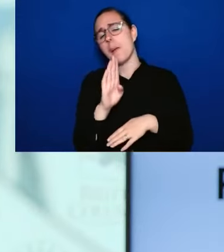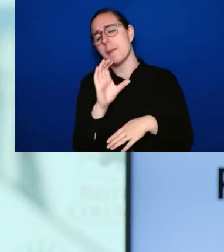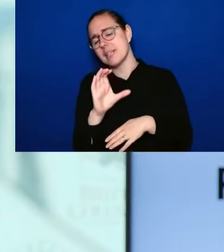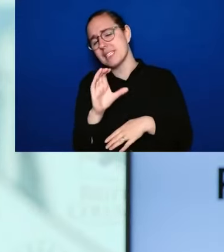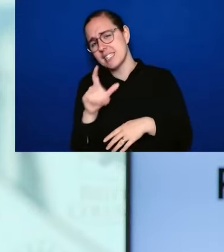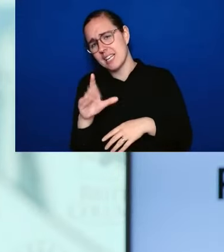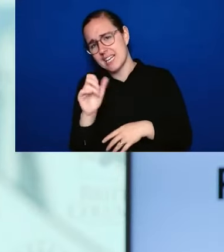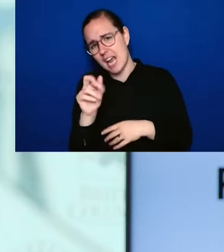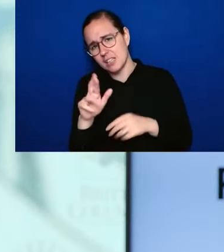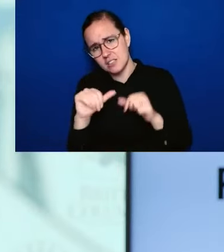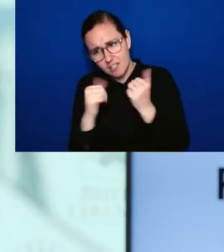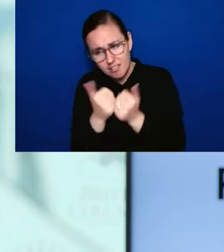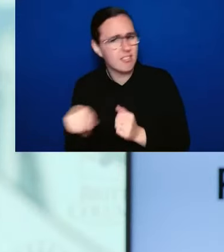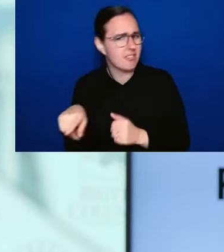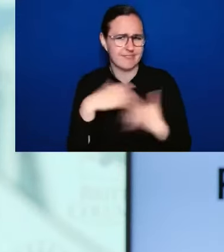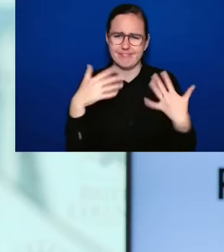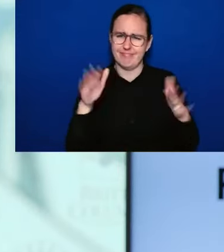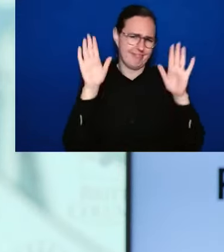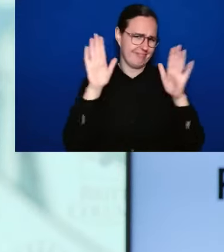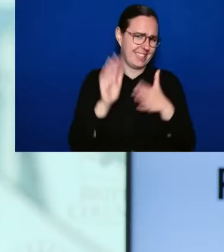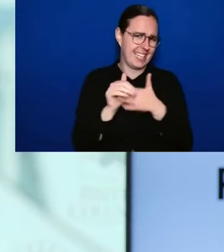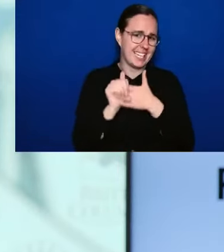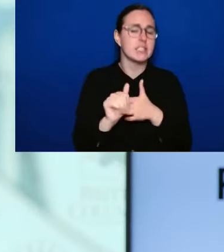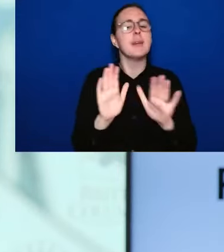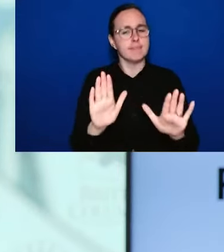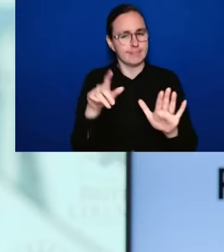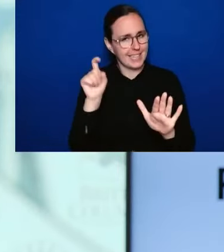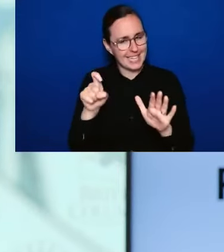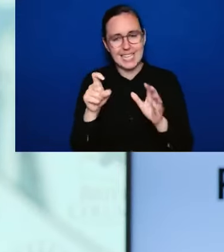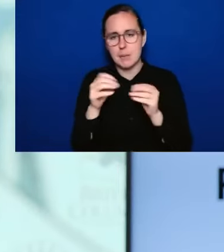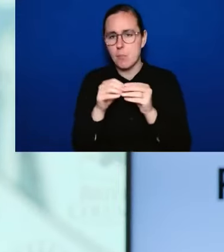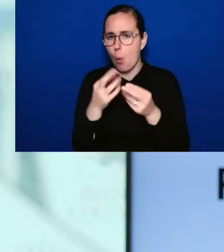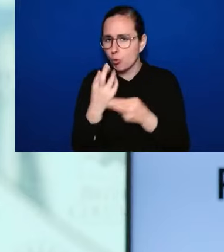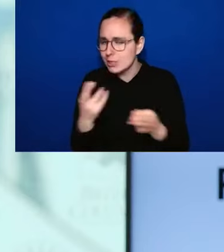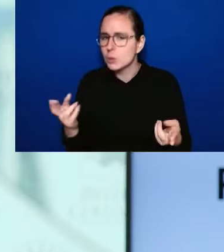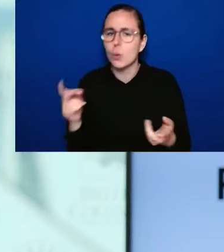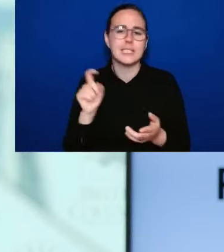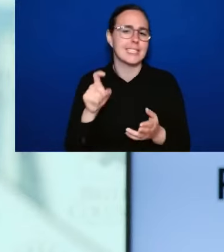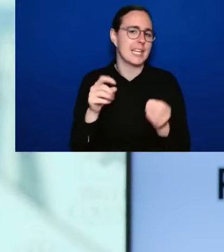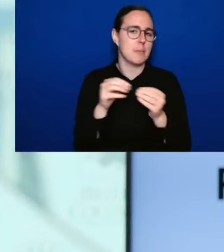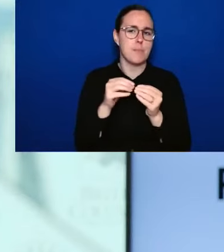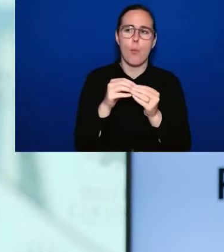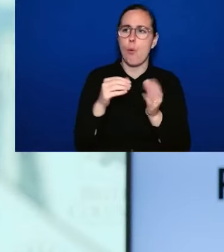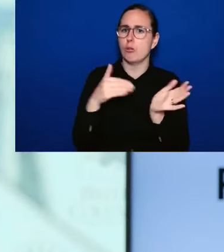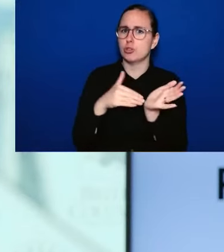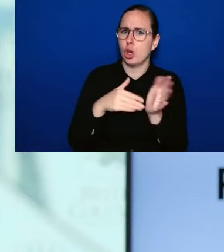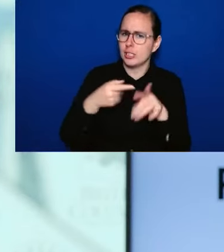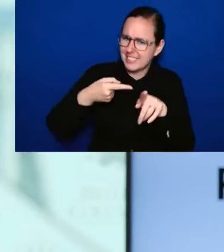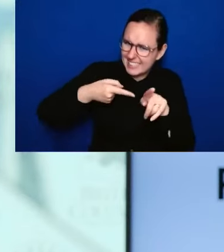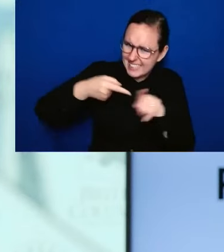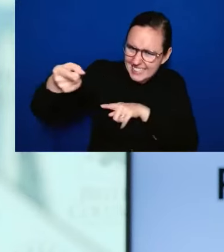need. More on colleges and more nurses in BC in twenty seventeen